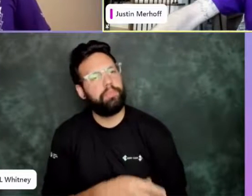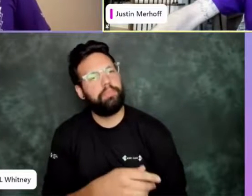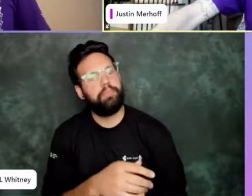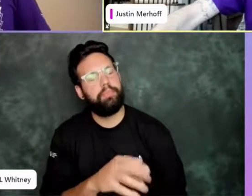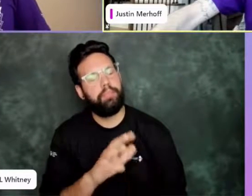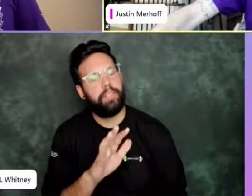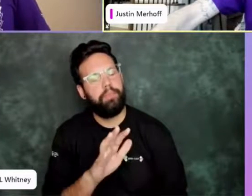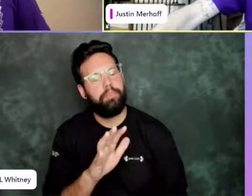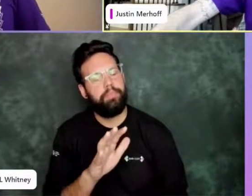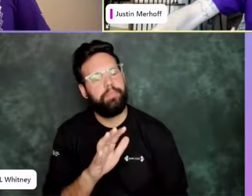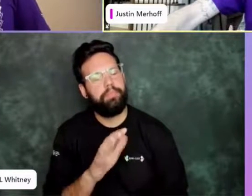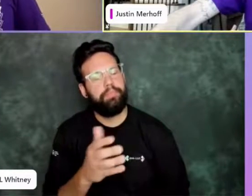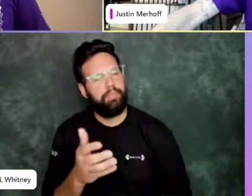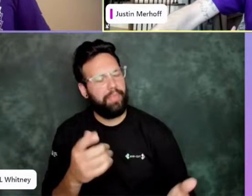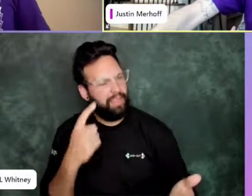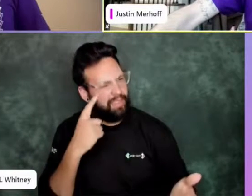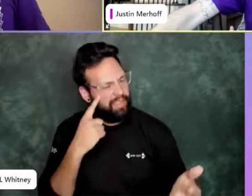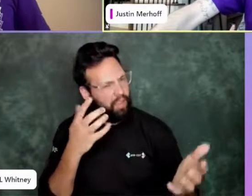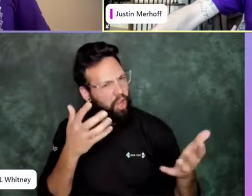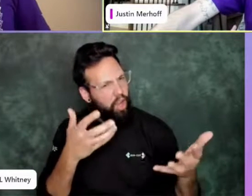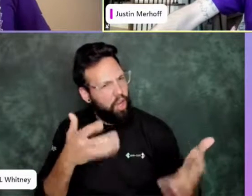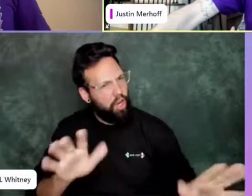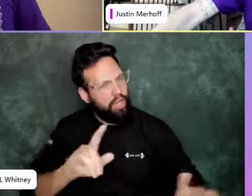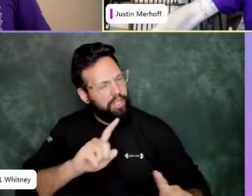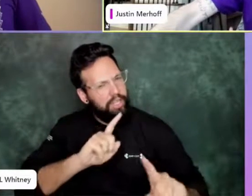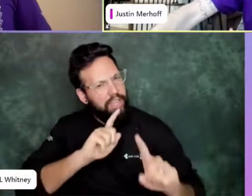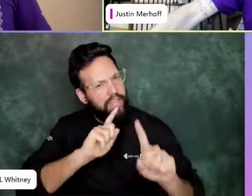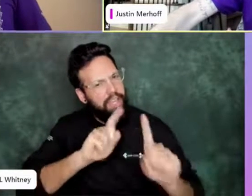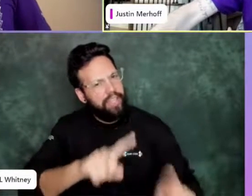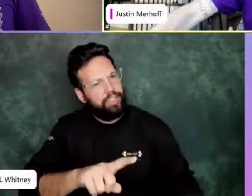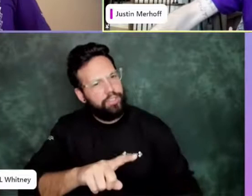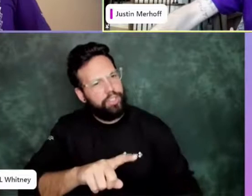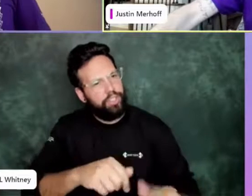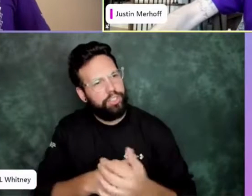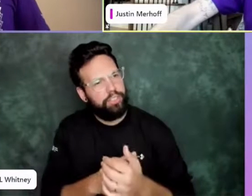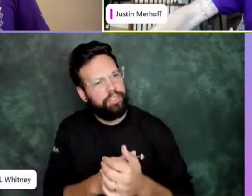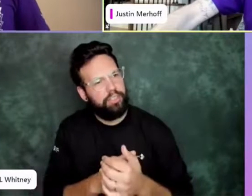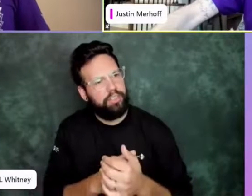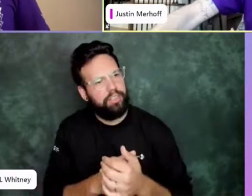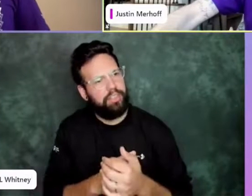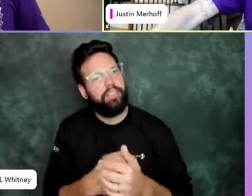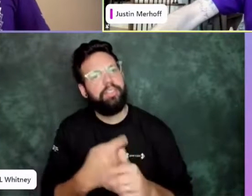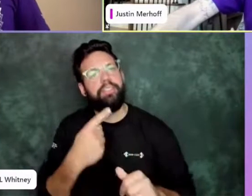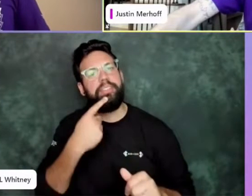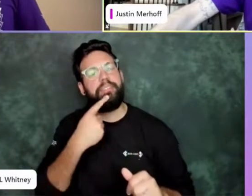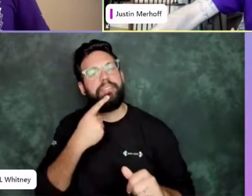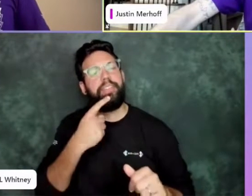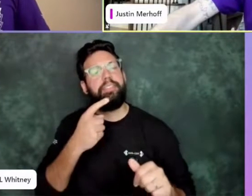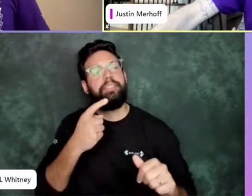You may have already answered this, it has always been said that on the glass testing is better than automation.